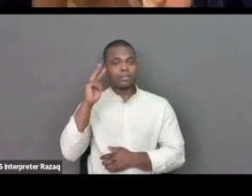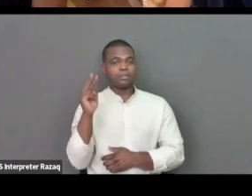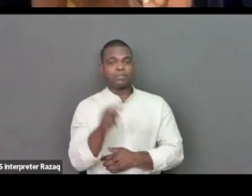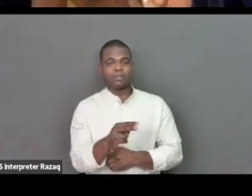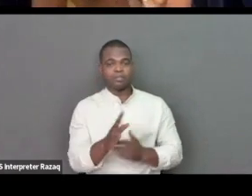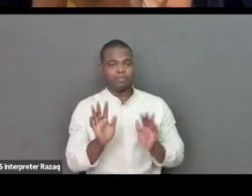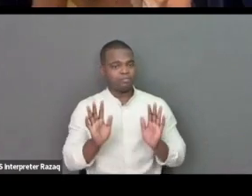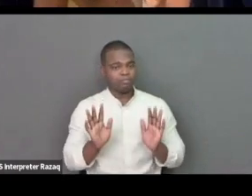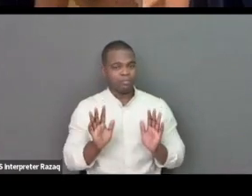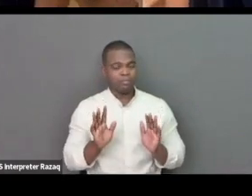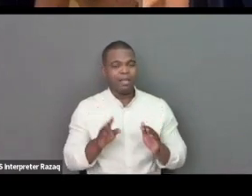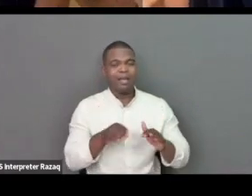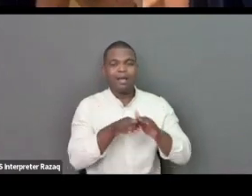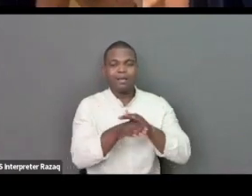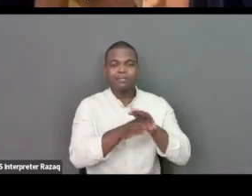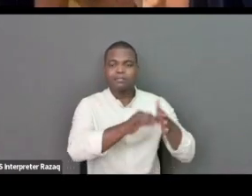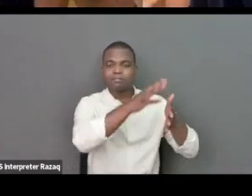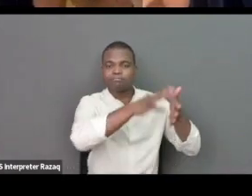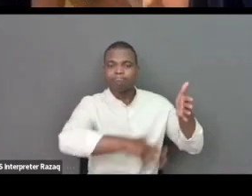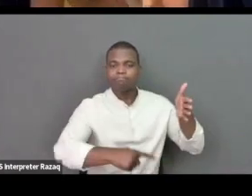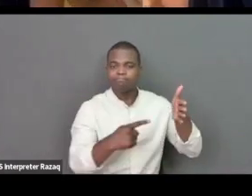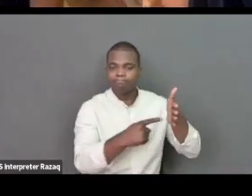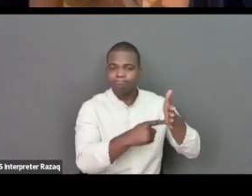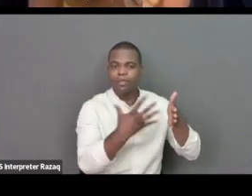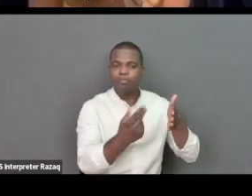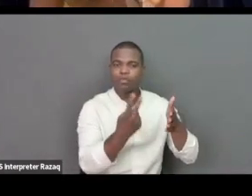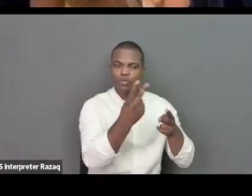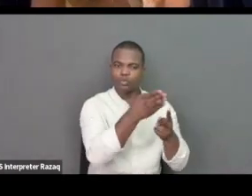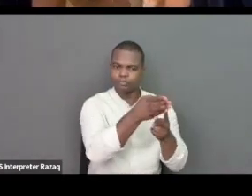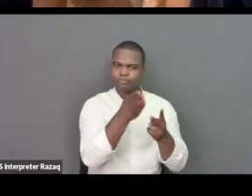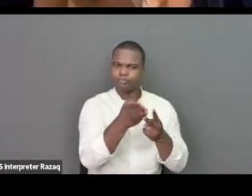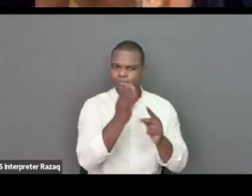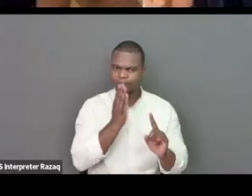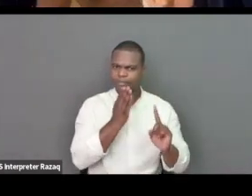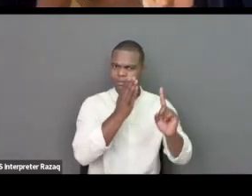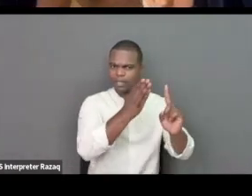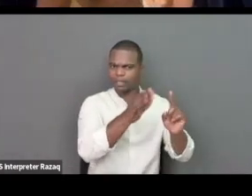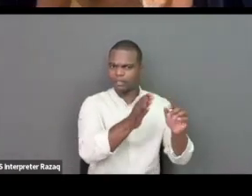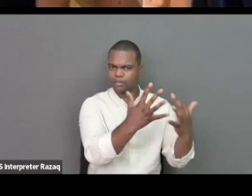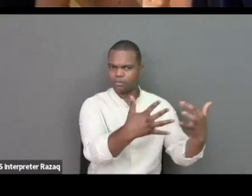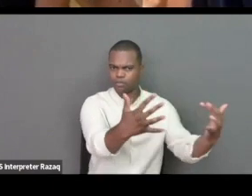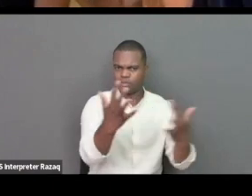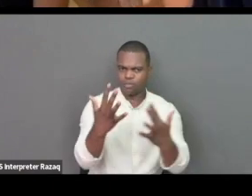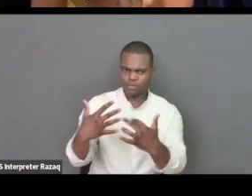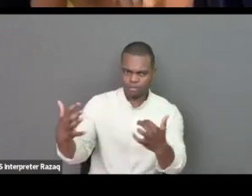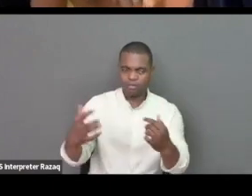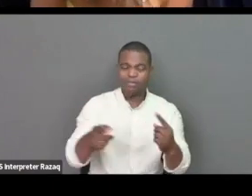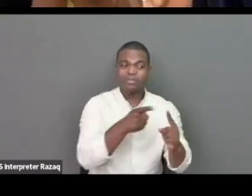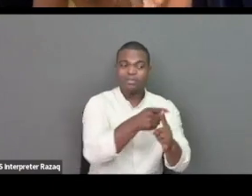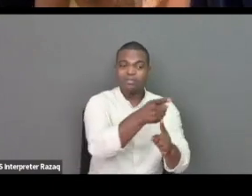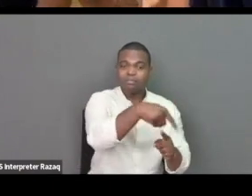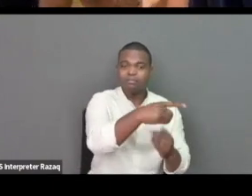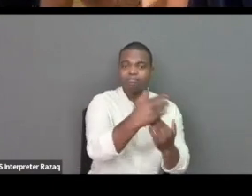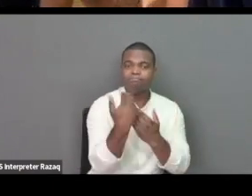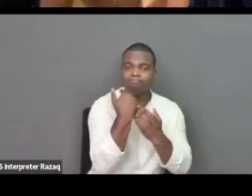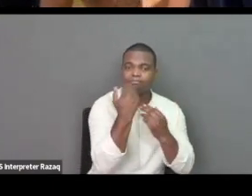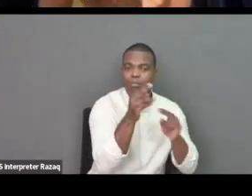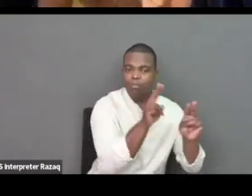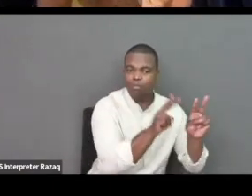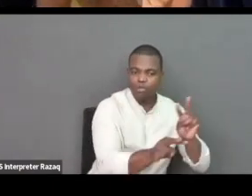perspective, many member states claim that's essential, some sort of central system or tool would be easier for